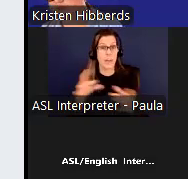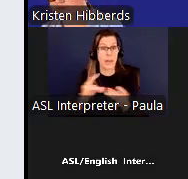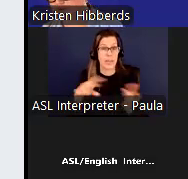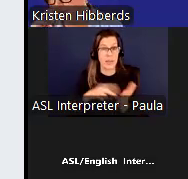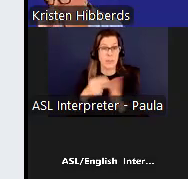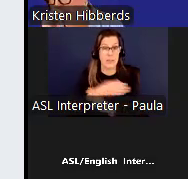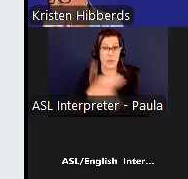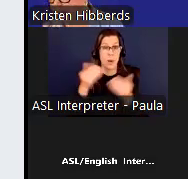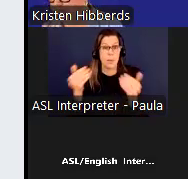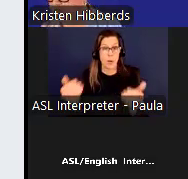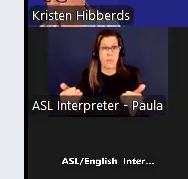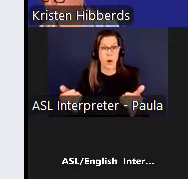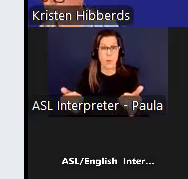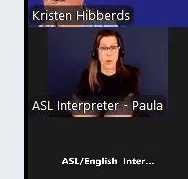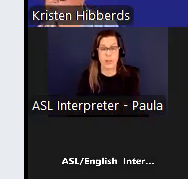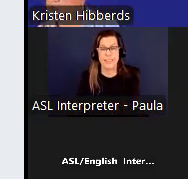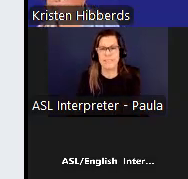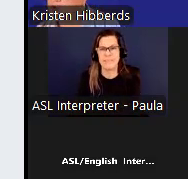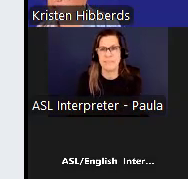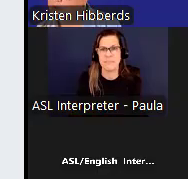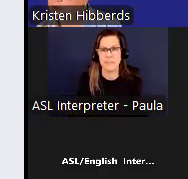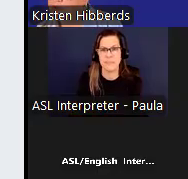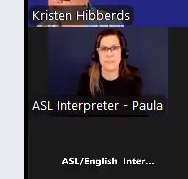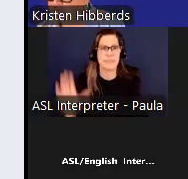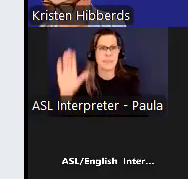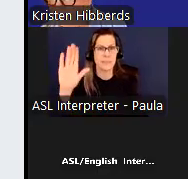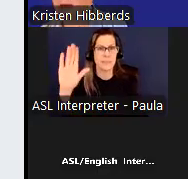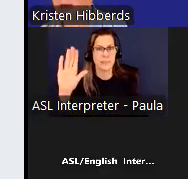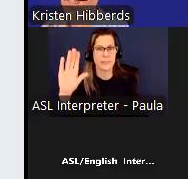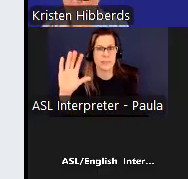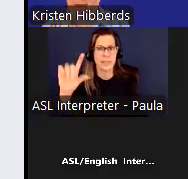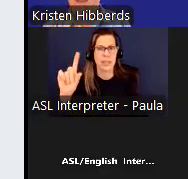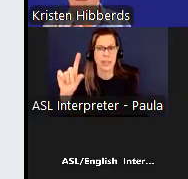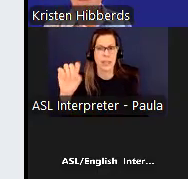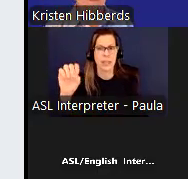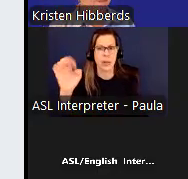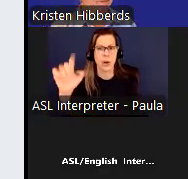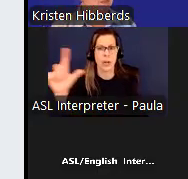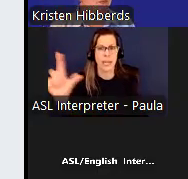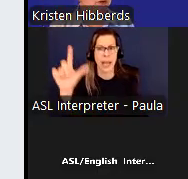So L'Oreal is up next. OK, thank you, Lori.